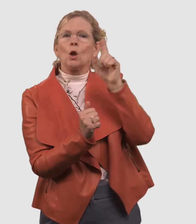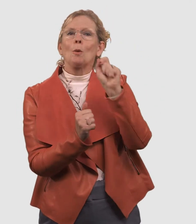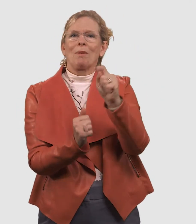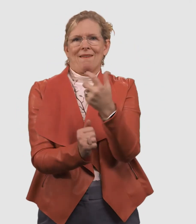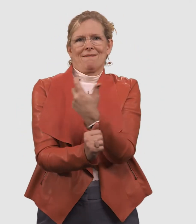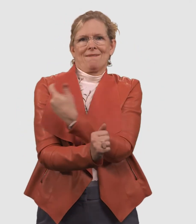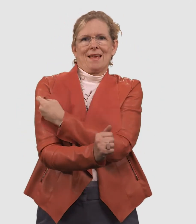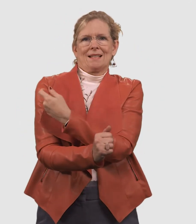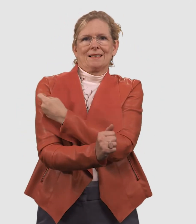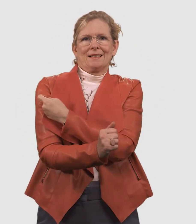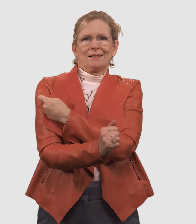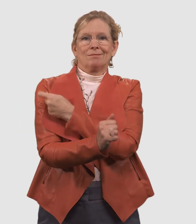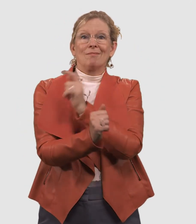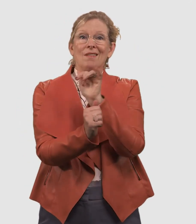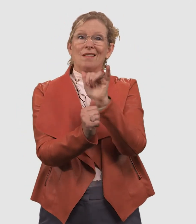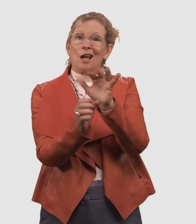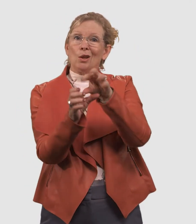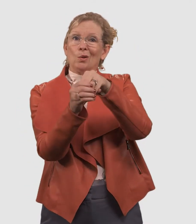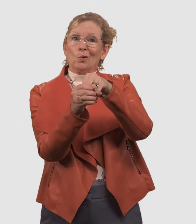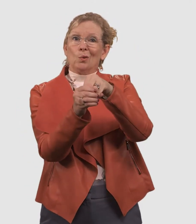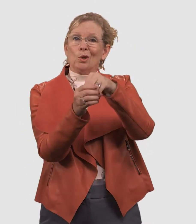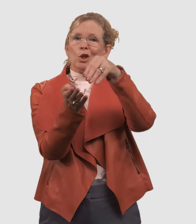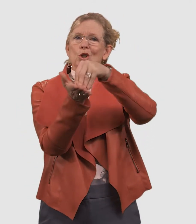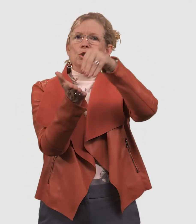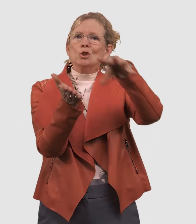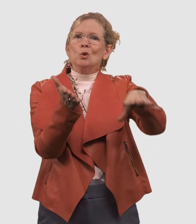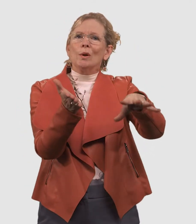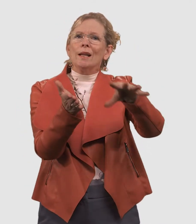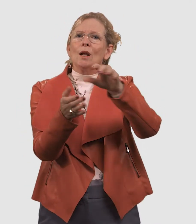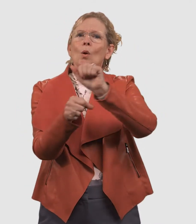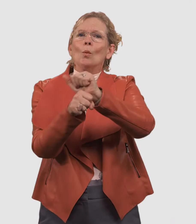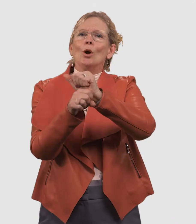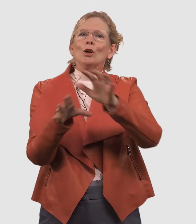to be vaccinated, student employees included.